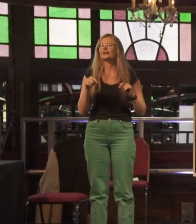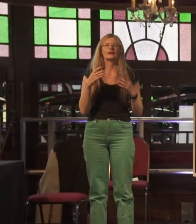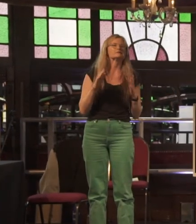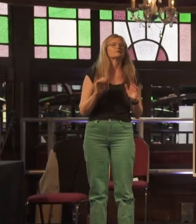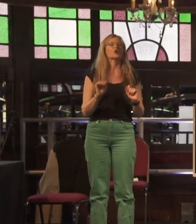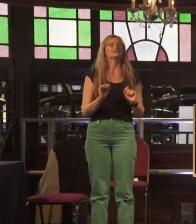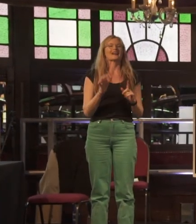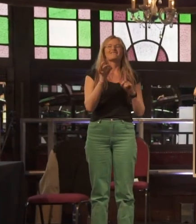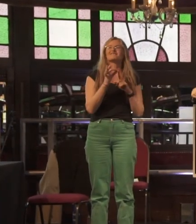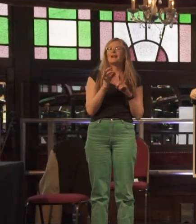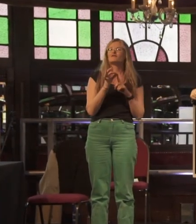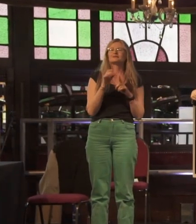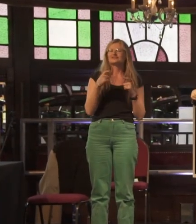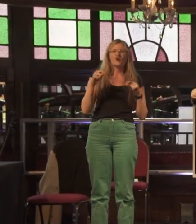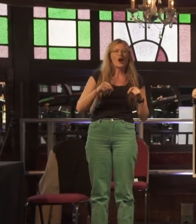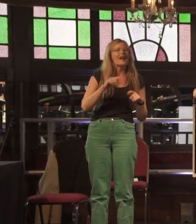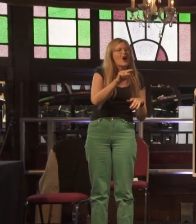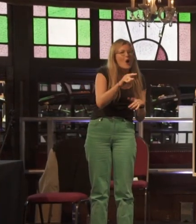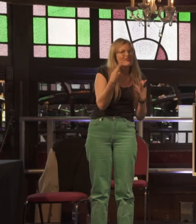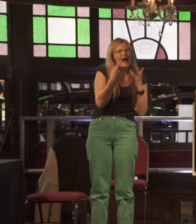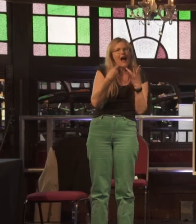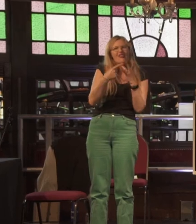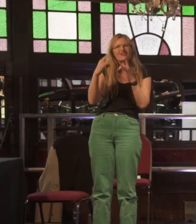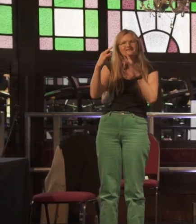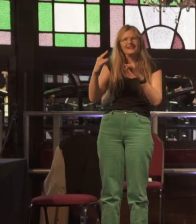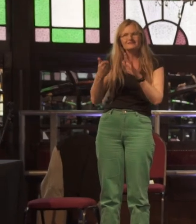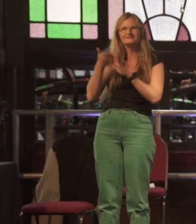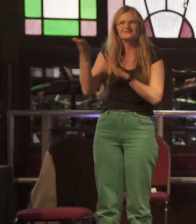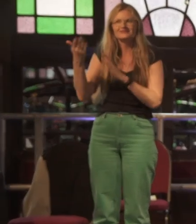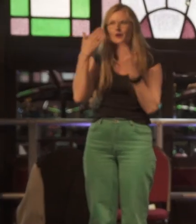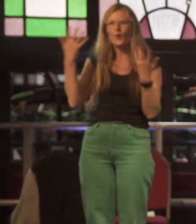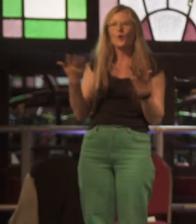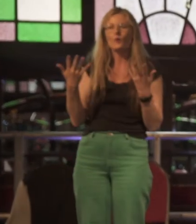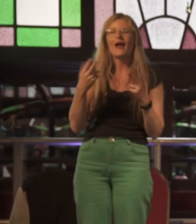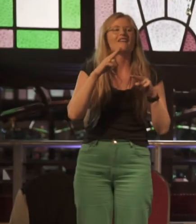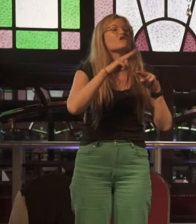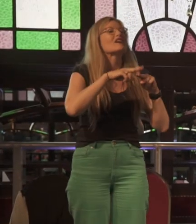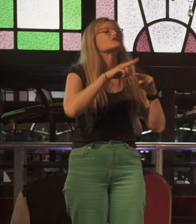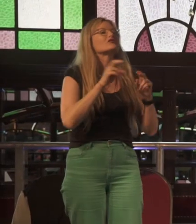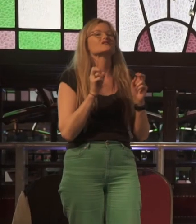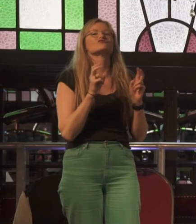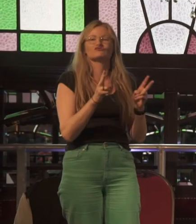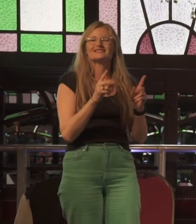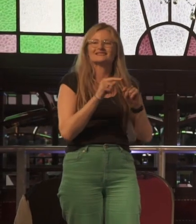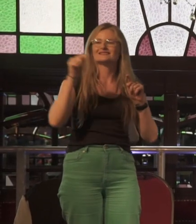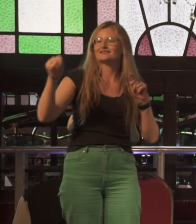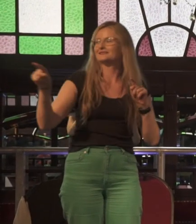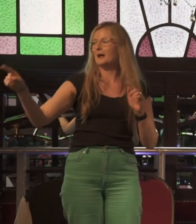I wonder where this other Spiegeltent was. That's what I want to know. >>: Frederick Street. Oh, is there one in Frederick Street?